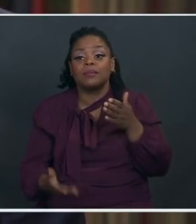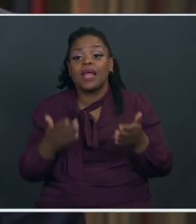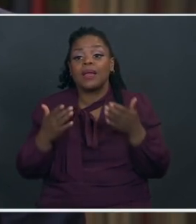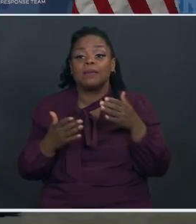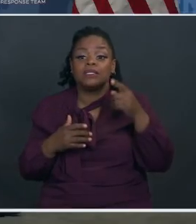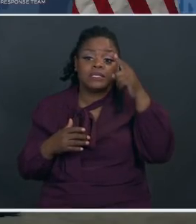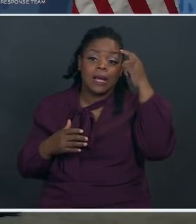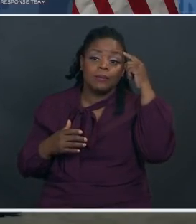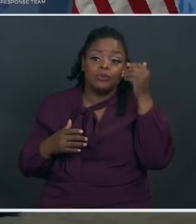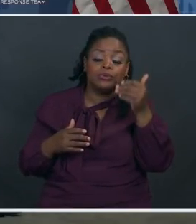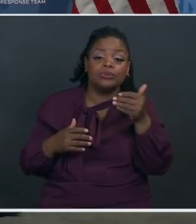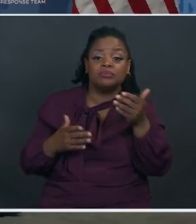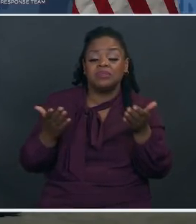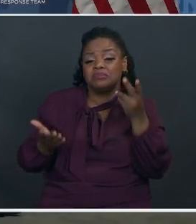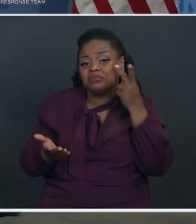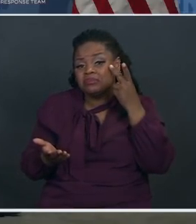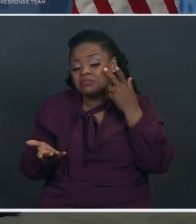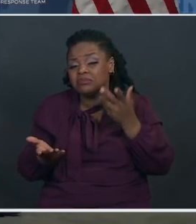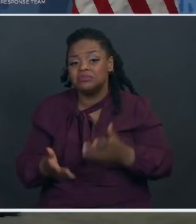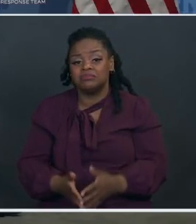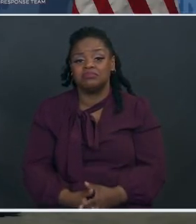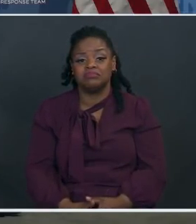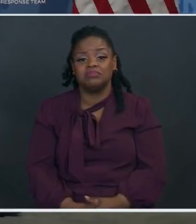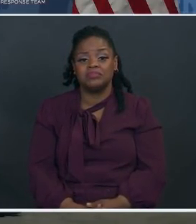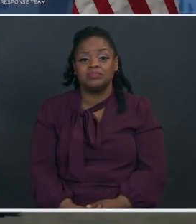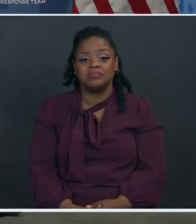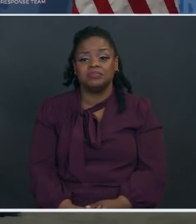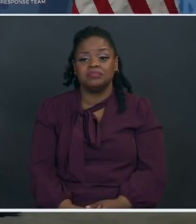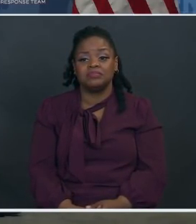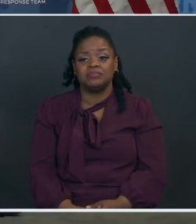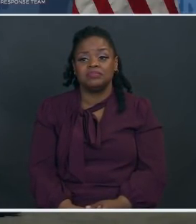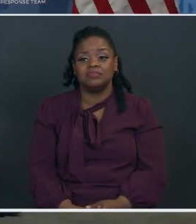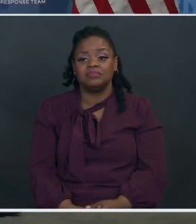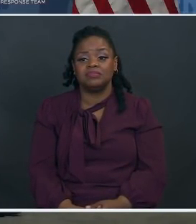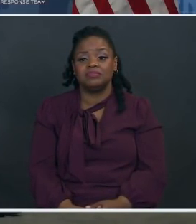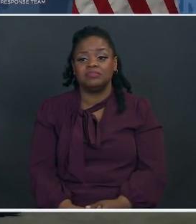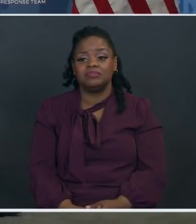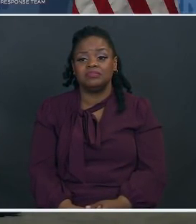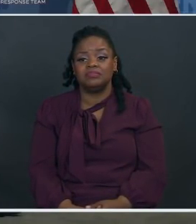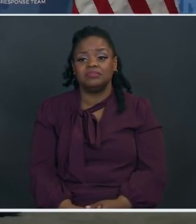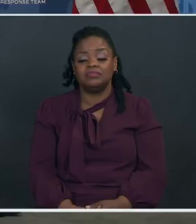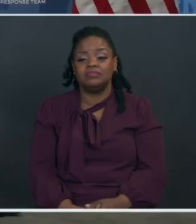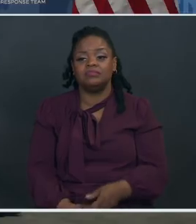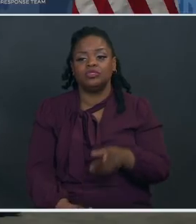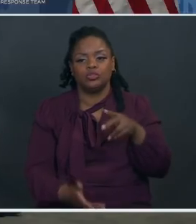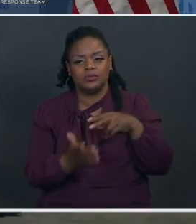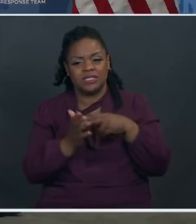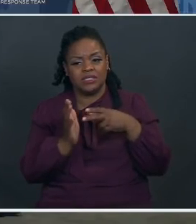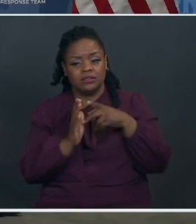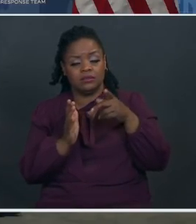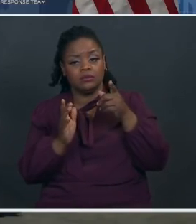The Press: So hypothetically then, what you're saying is you could -- you're exploring the possibility of saying --